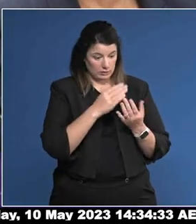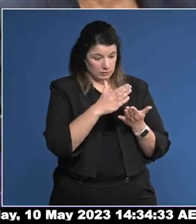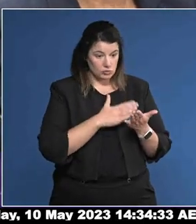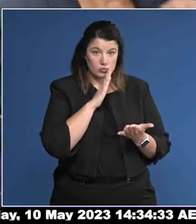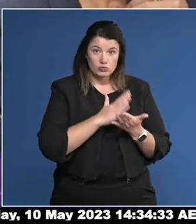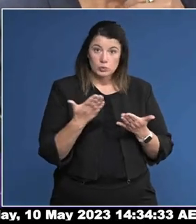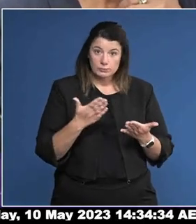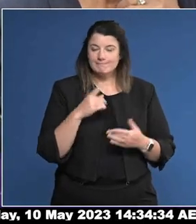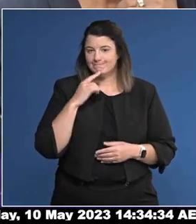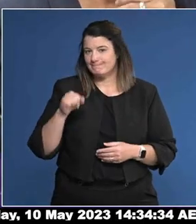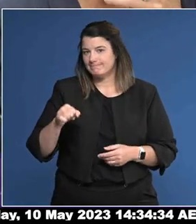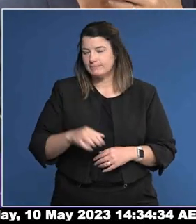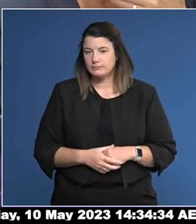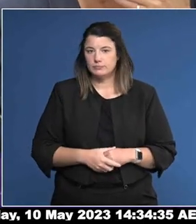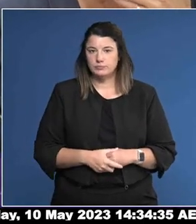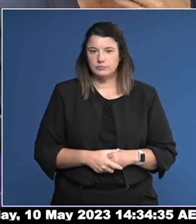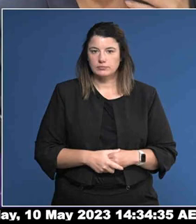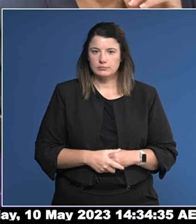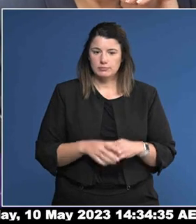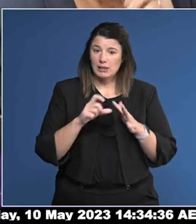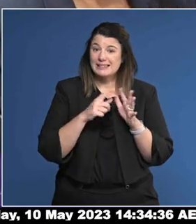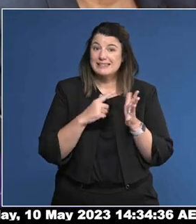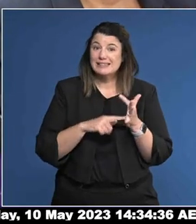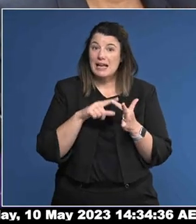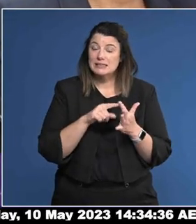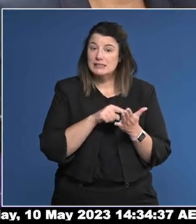Yes. MS EASTMAN: And I think the date is 5 May this year; is that right?